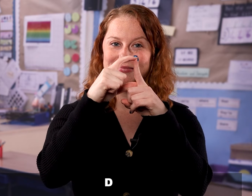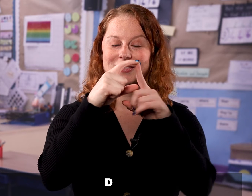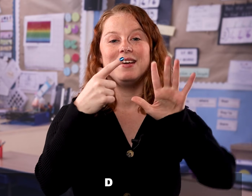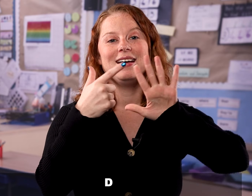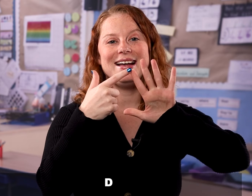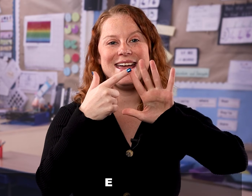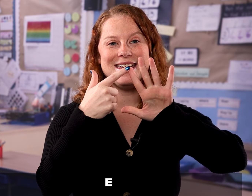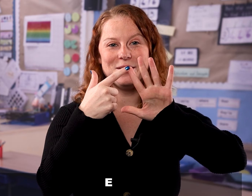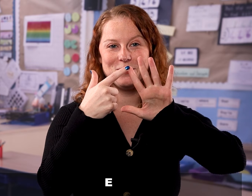E